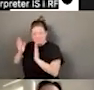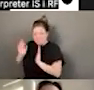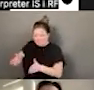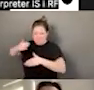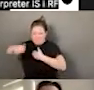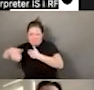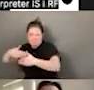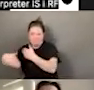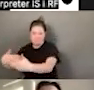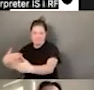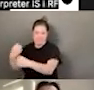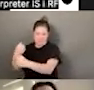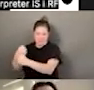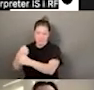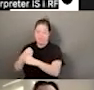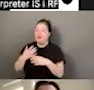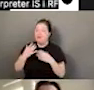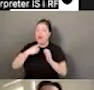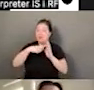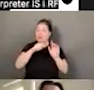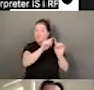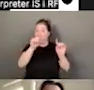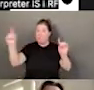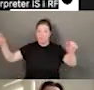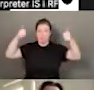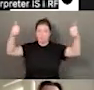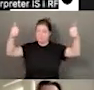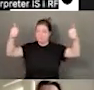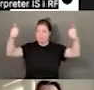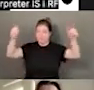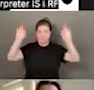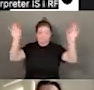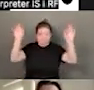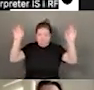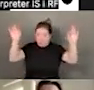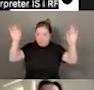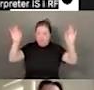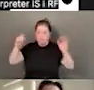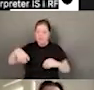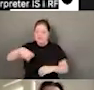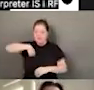that are fantastic, but we don't really have the competence to add to this.